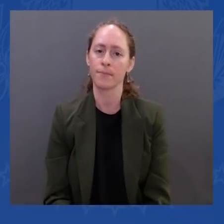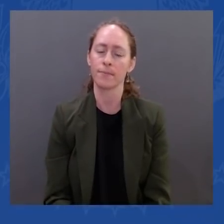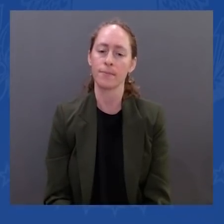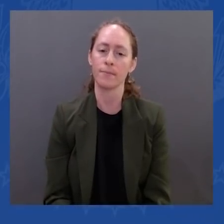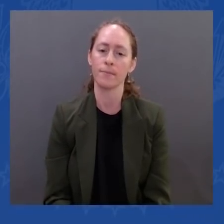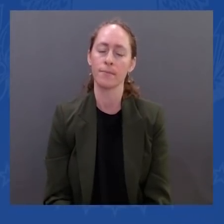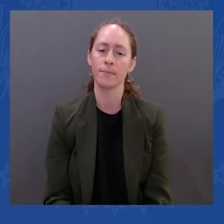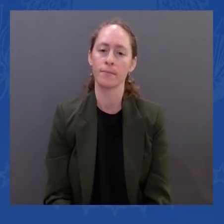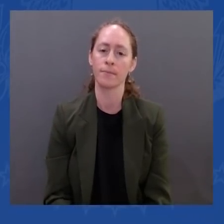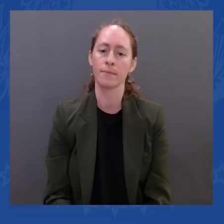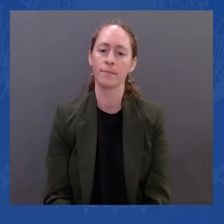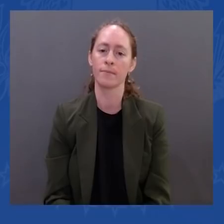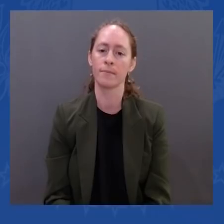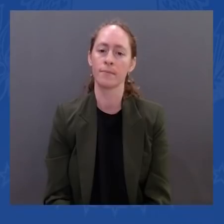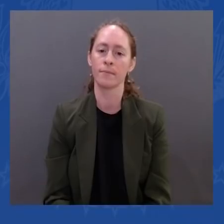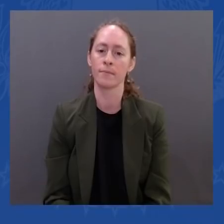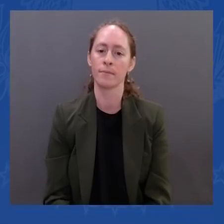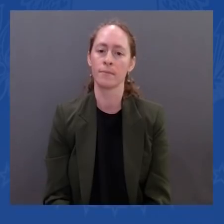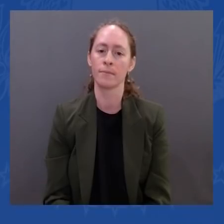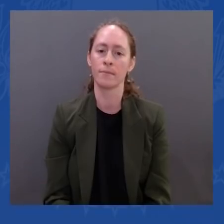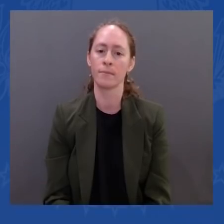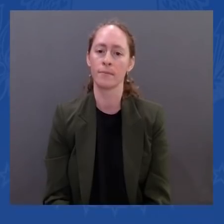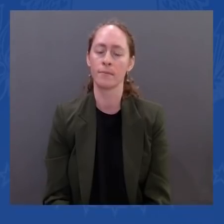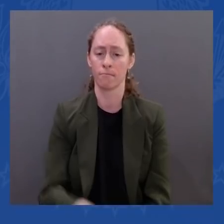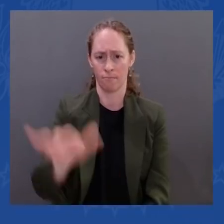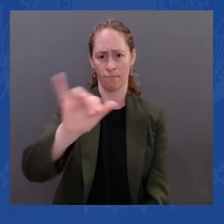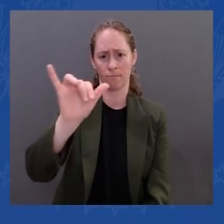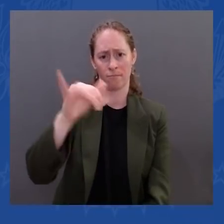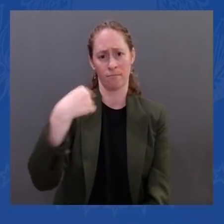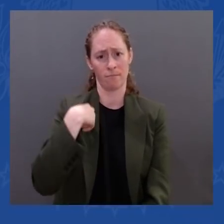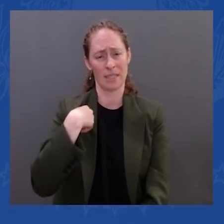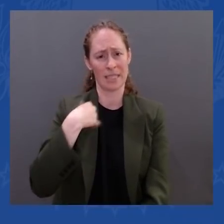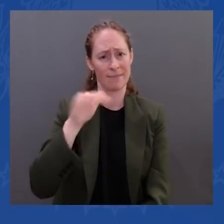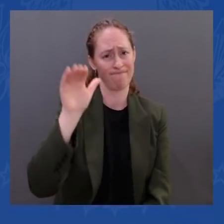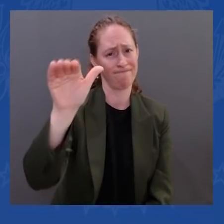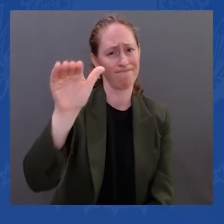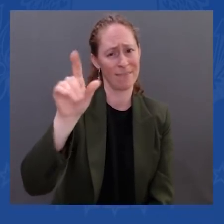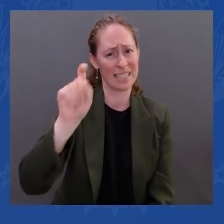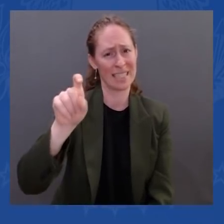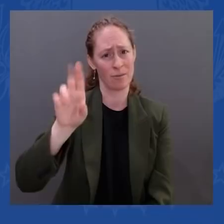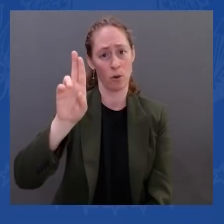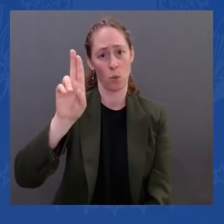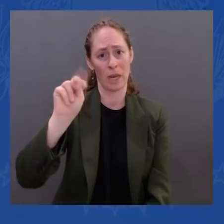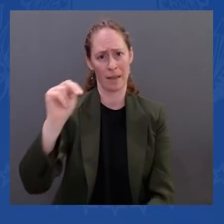including the Security Council, which bears an important responsibility for the peace